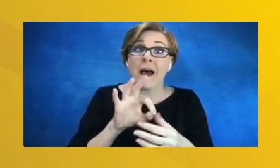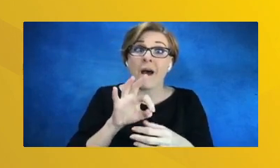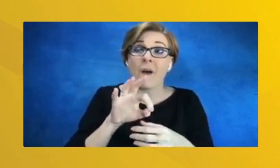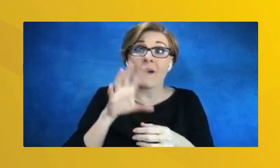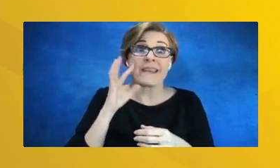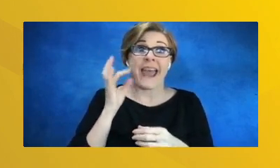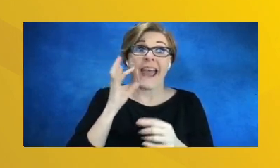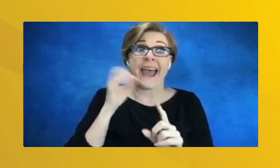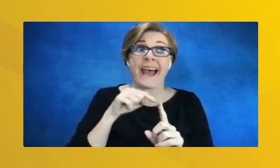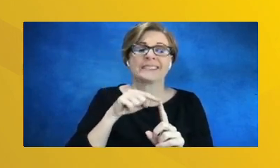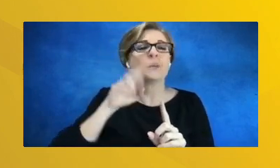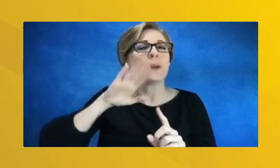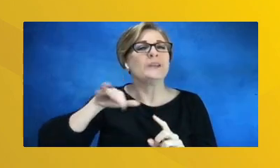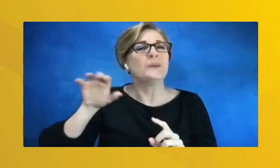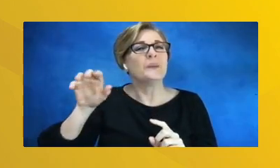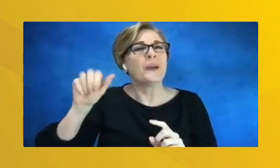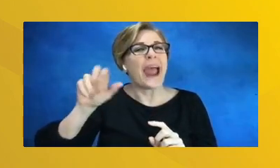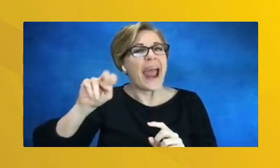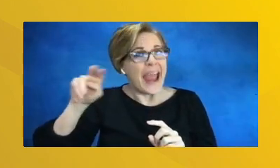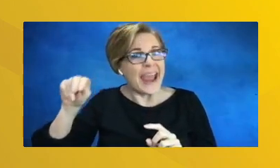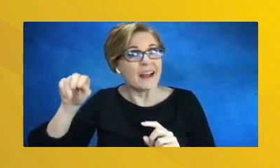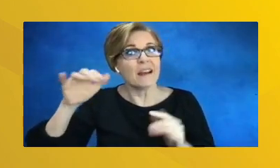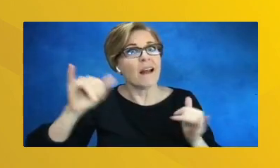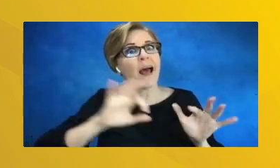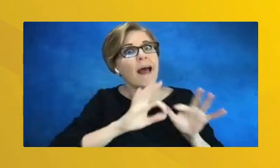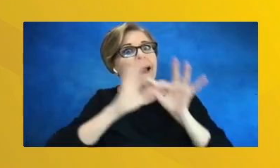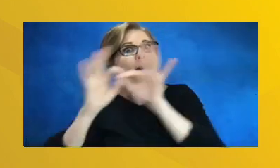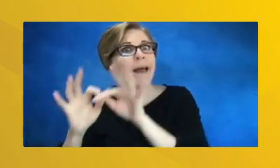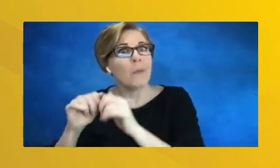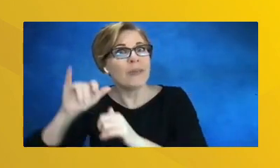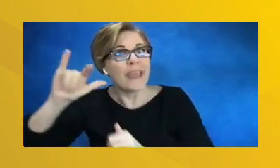question using airplanes because airplanes also have tails.